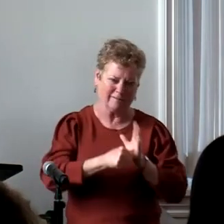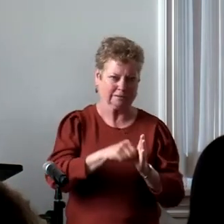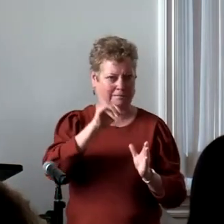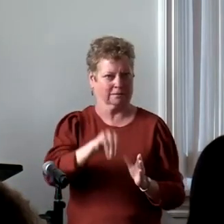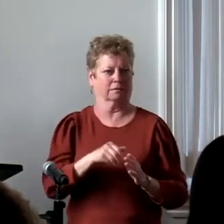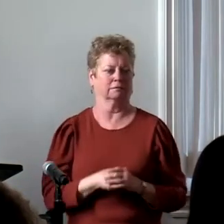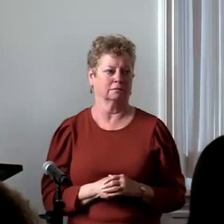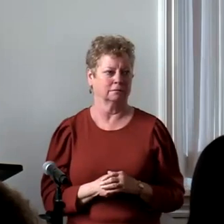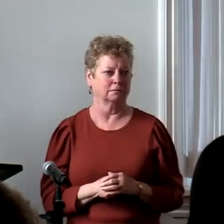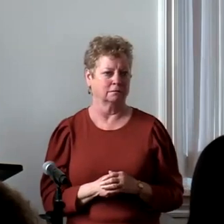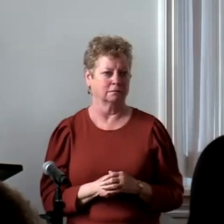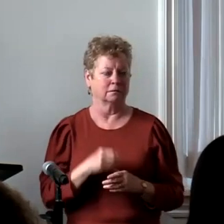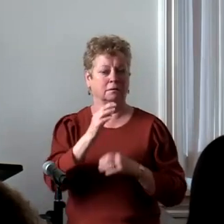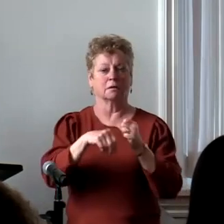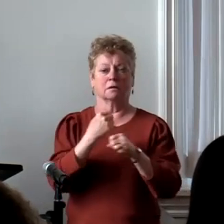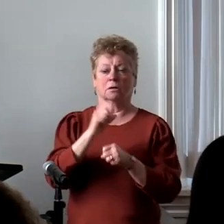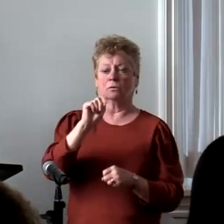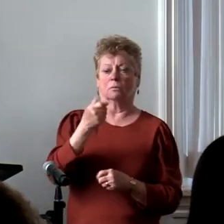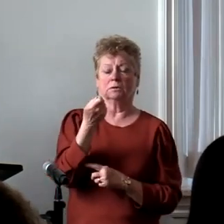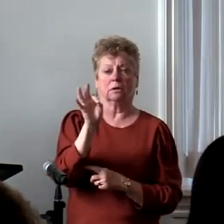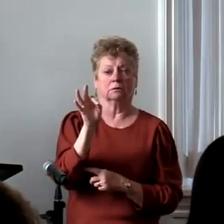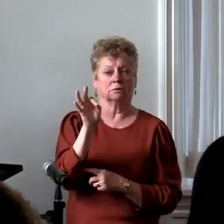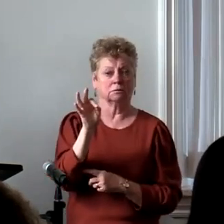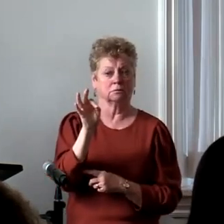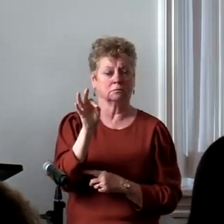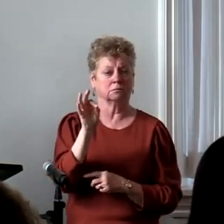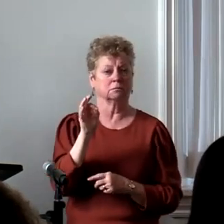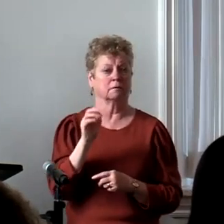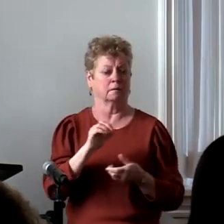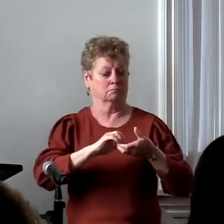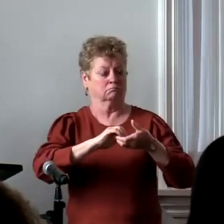So back in 2019, with the partnership of